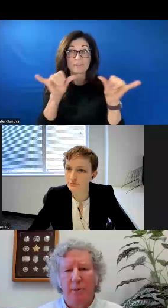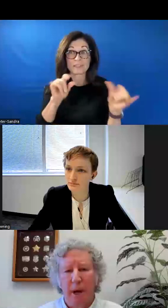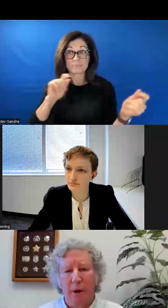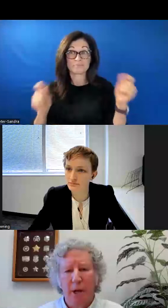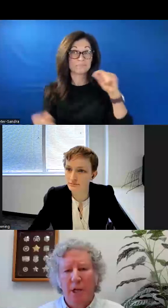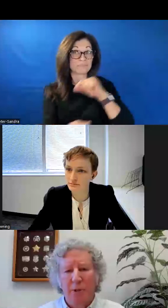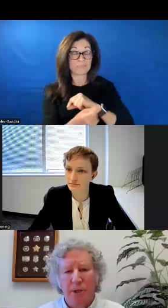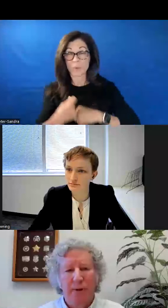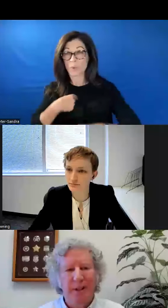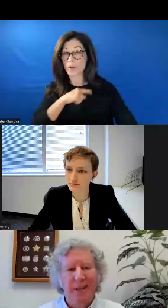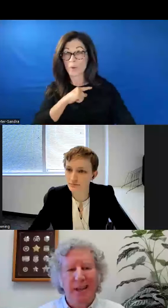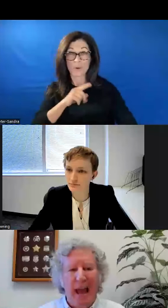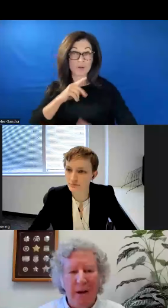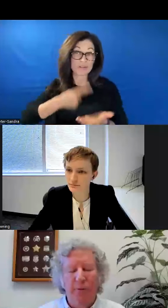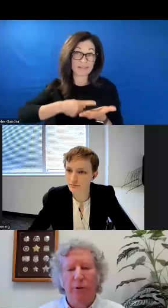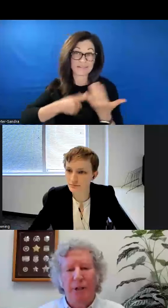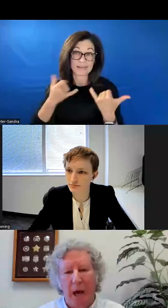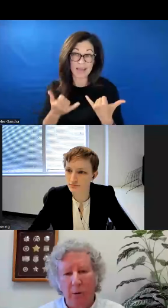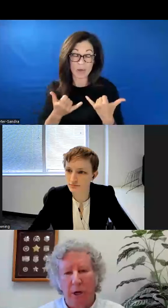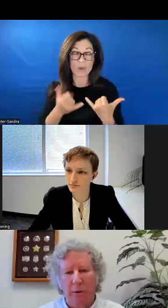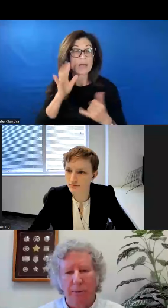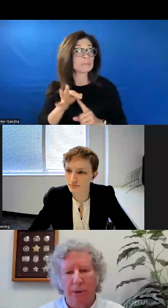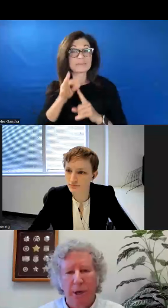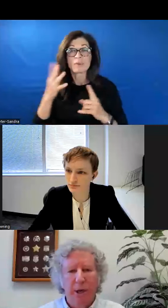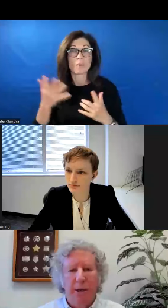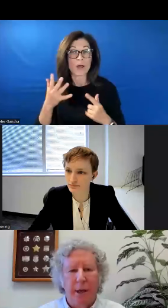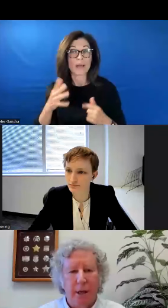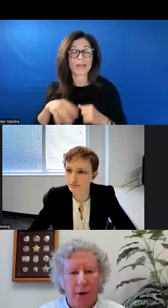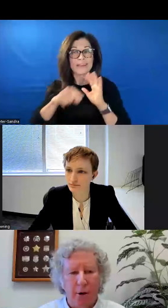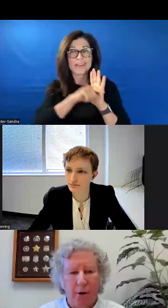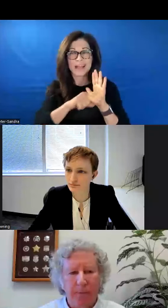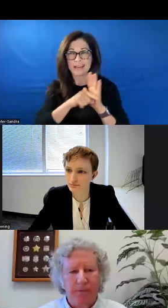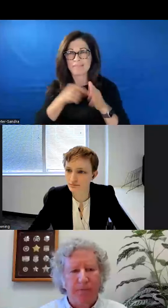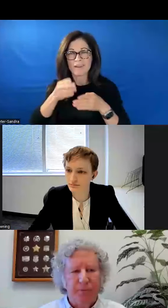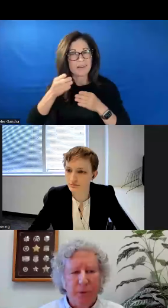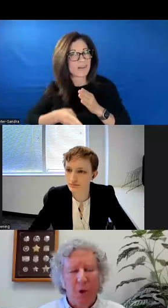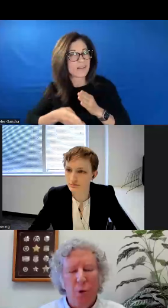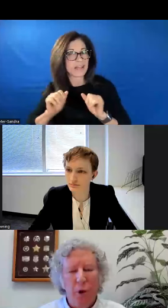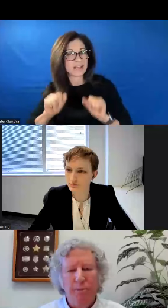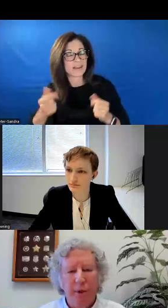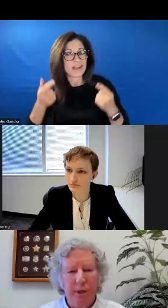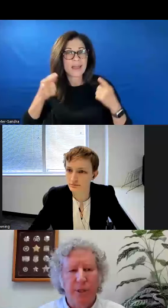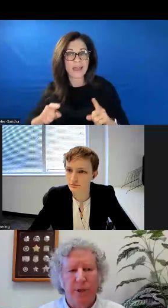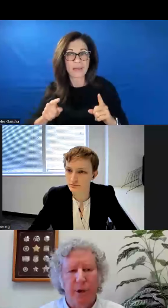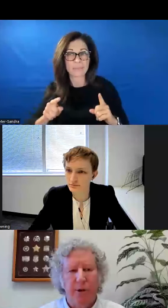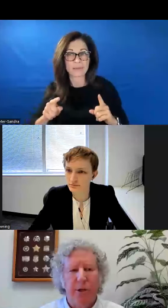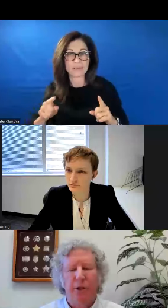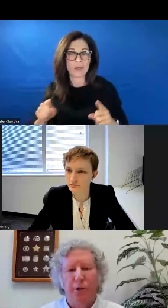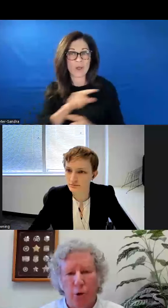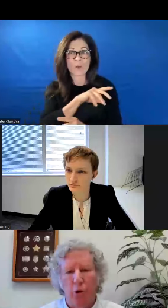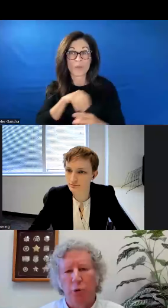ABOUT AND SPECIFICALLY THE ADVERSE OUTCOMES THAT CAN OCCUR WHEN POLICE ARE THE SOLE